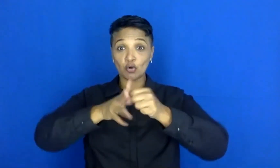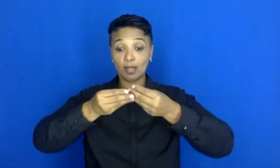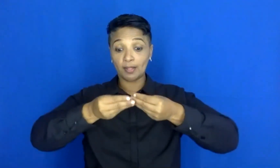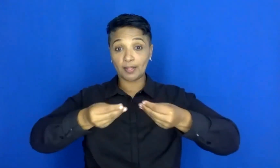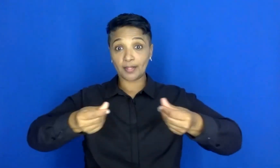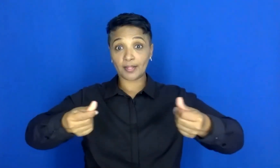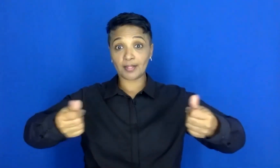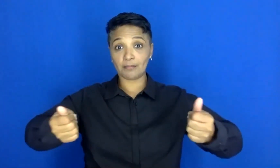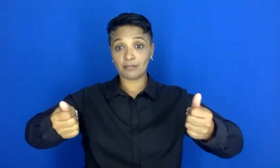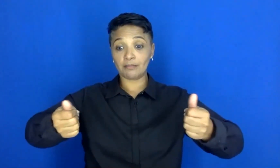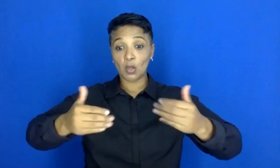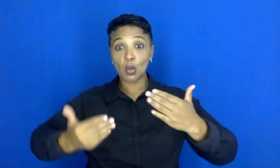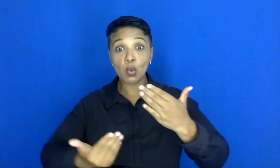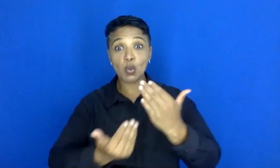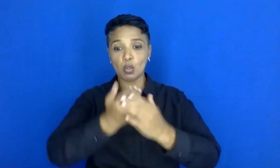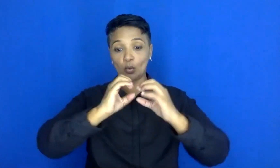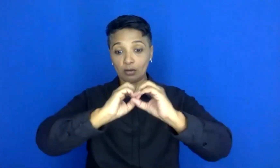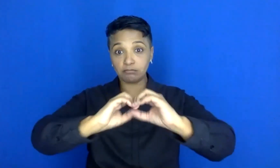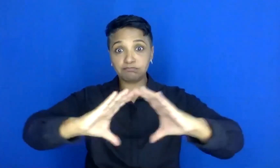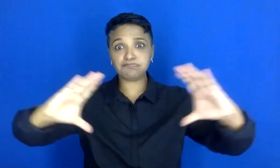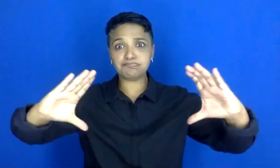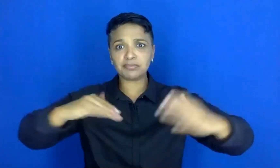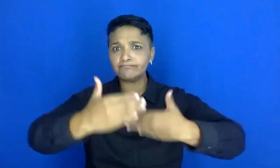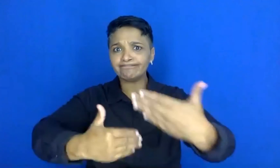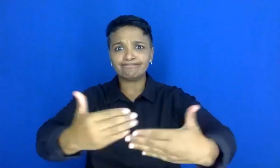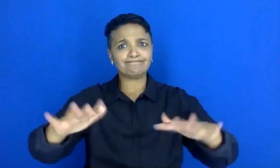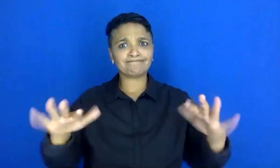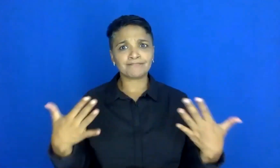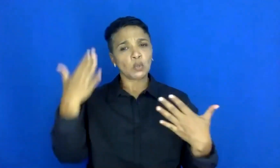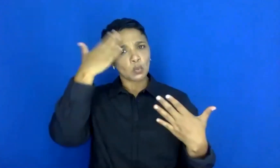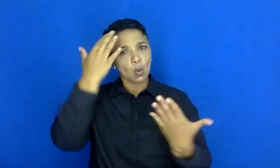things like lack of information how do we make sure that everything is accessible undes of course